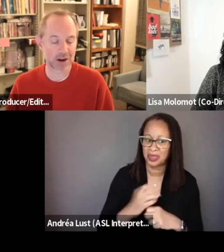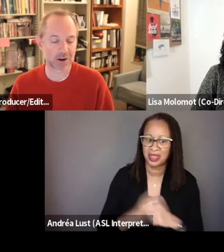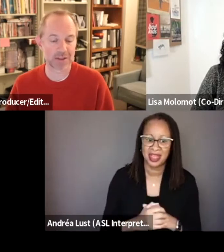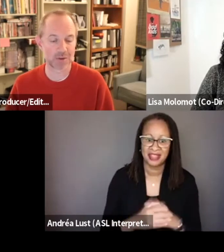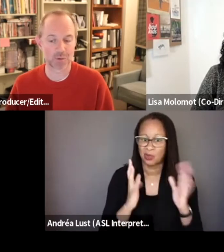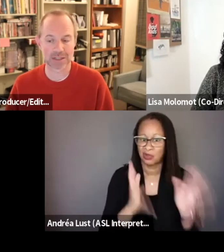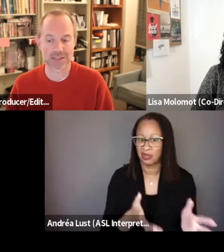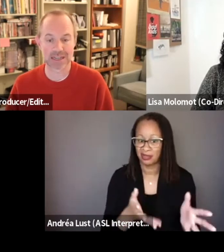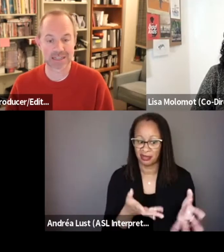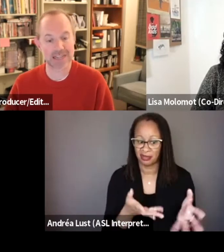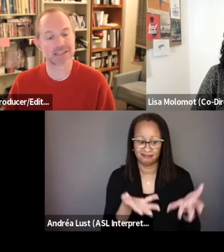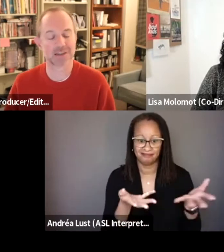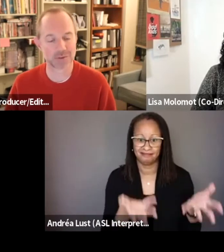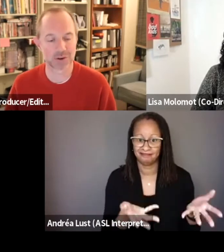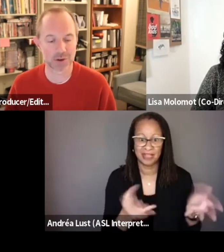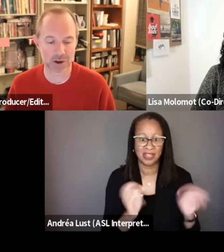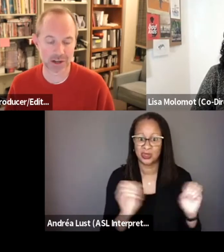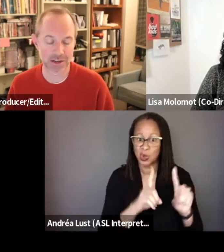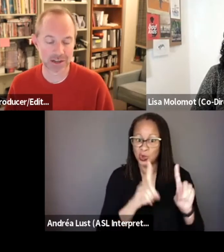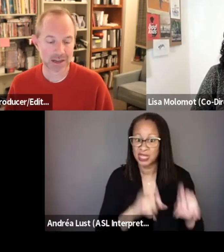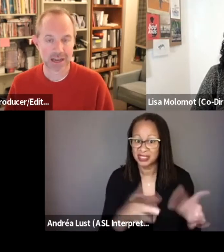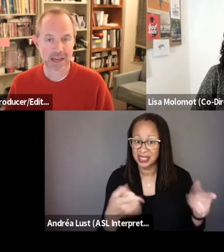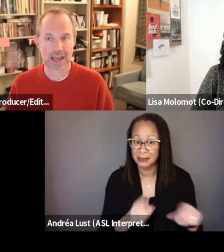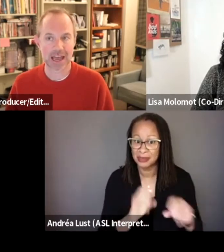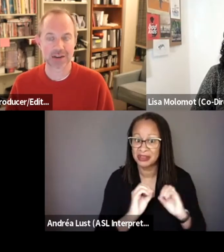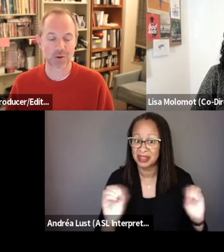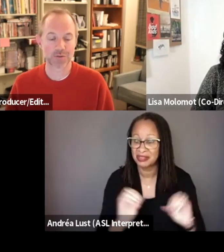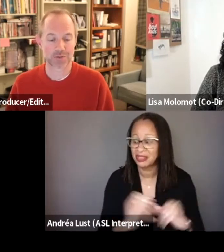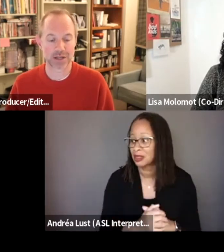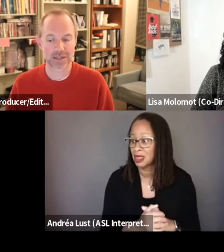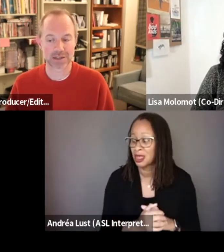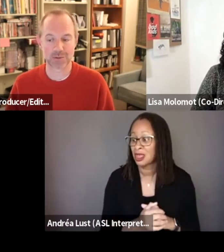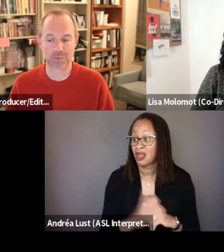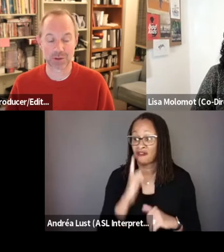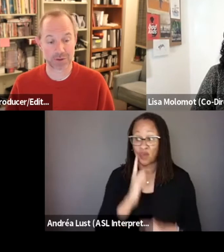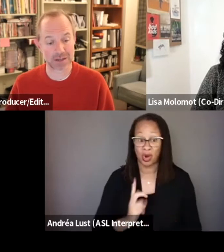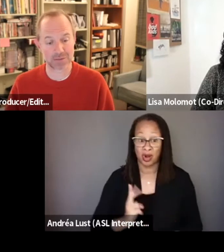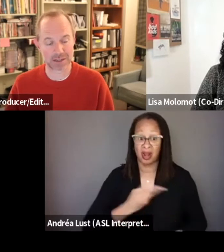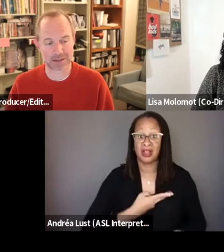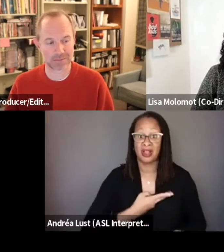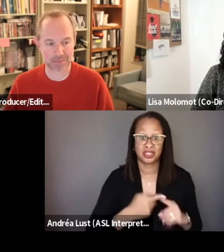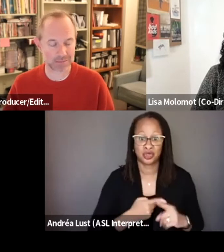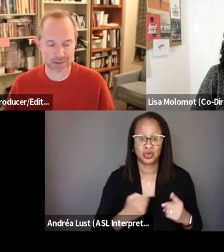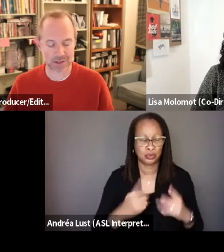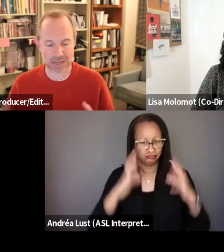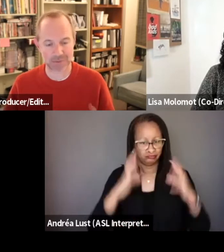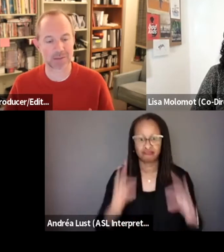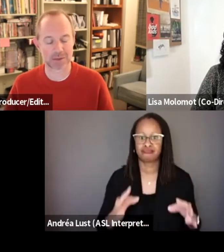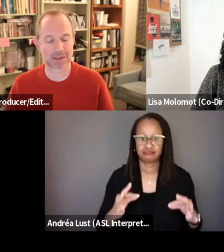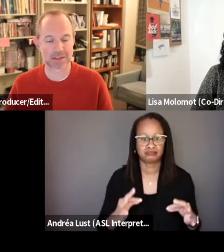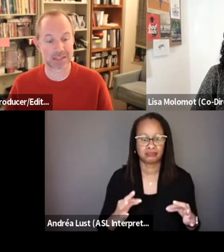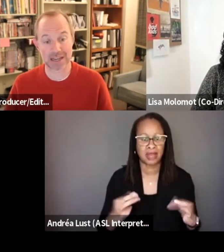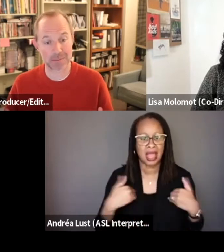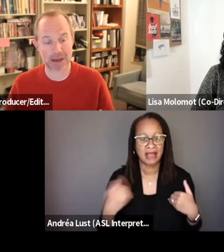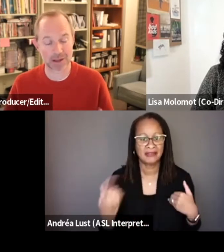and there wasn't any testing that was going on. And in order for us to definitively, just have something to say about,